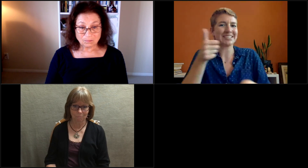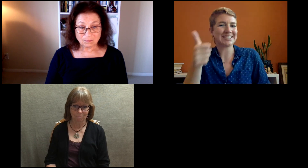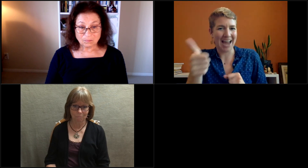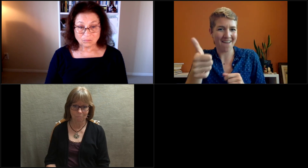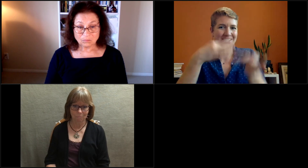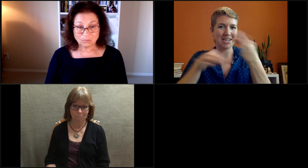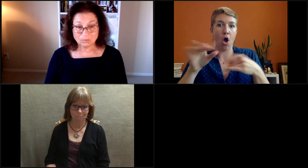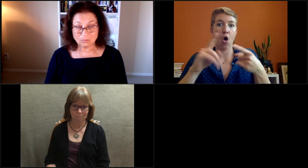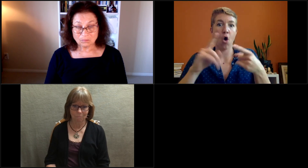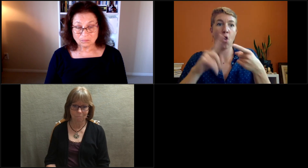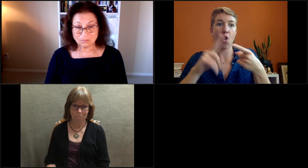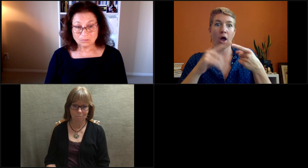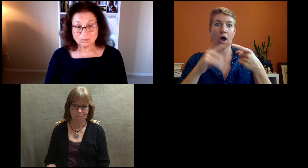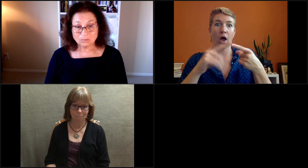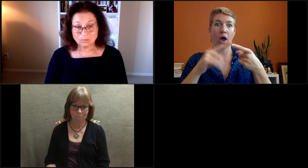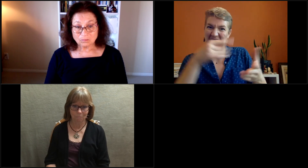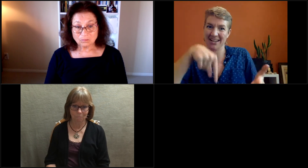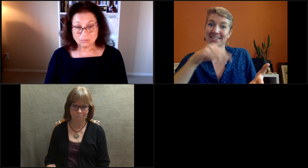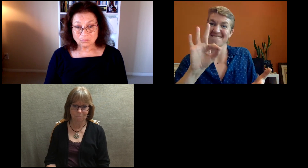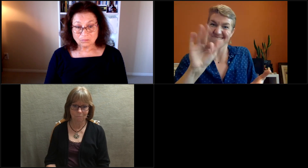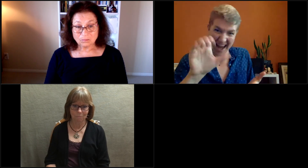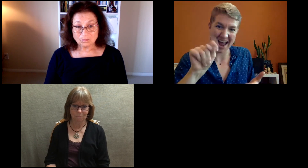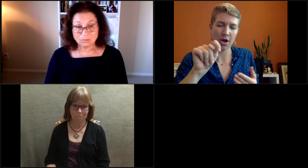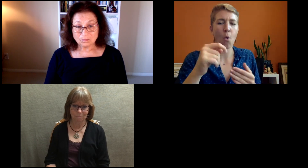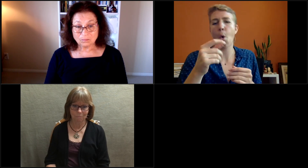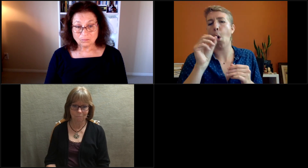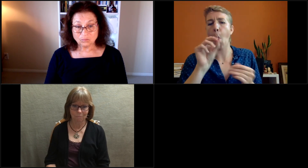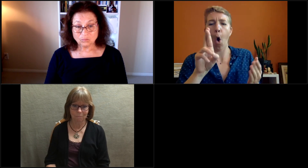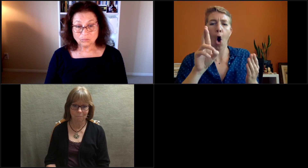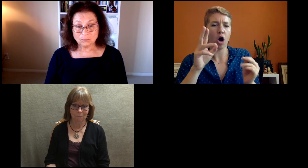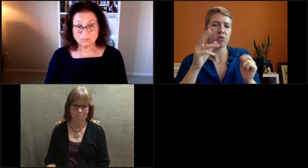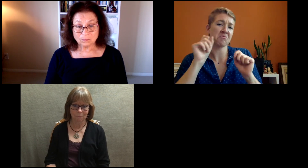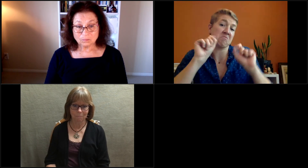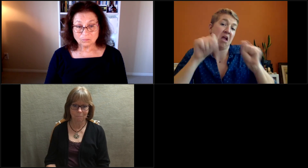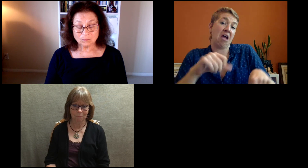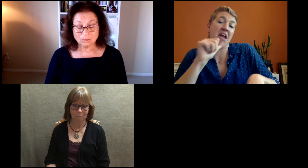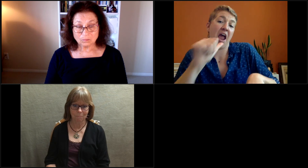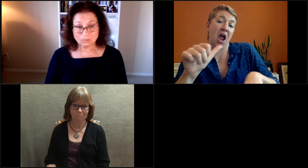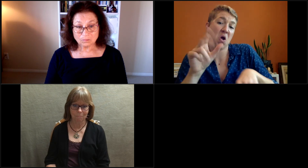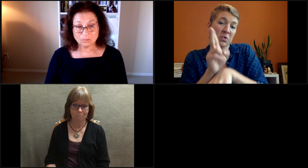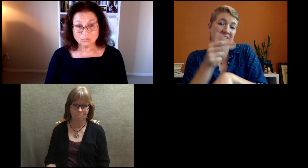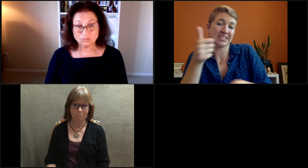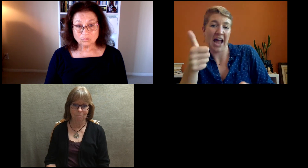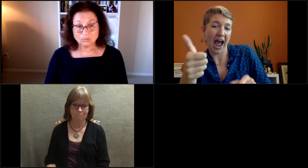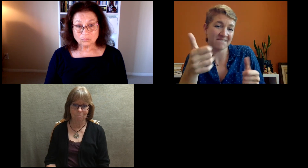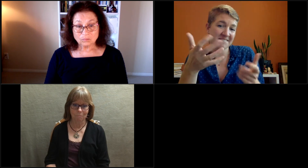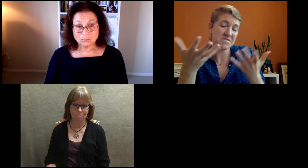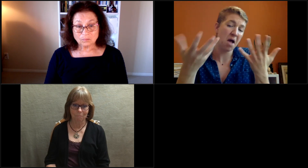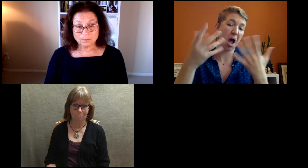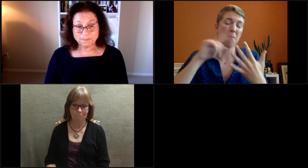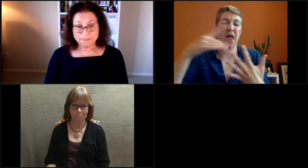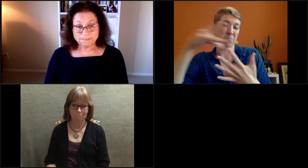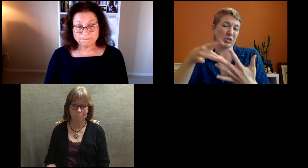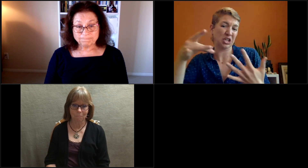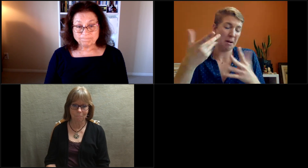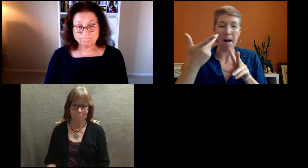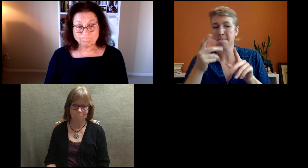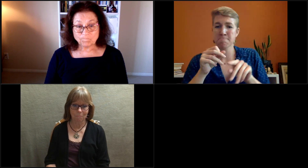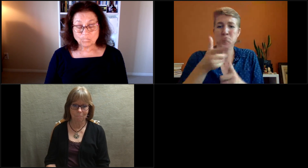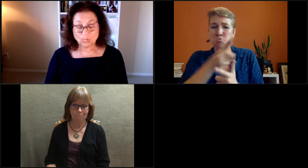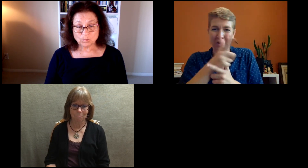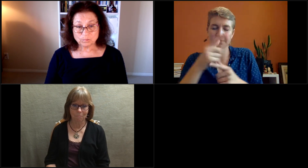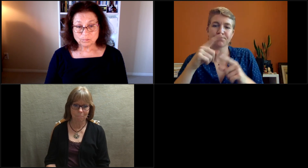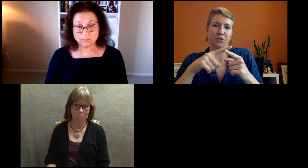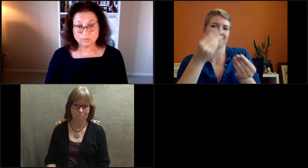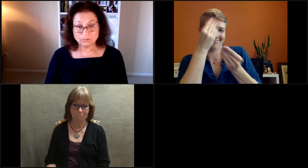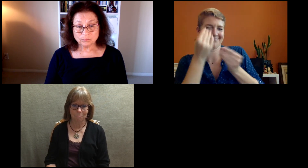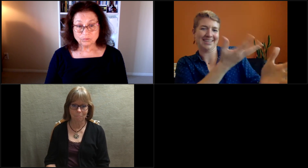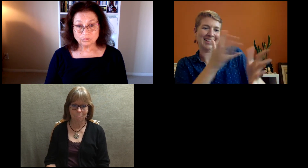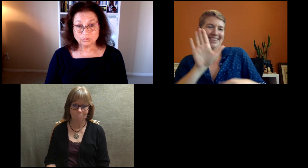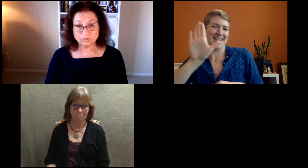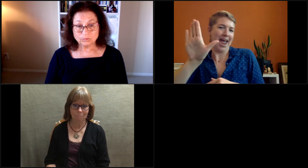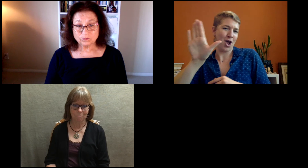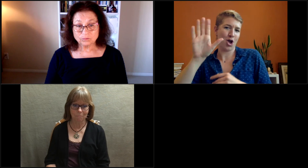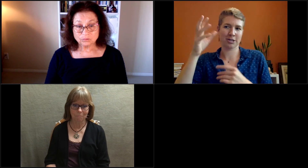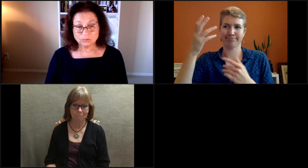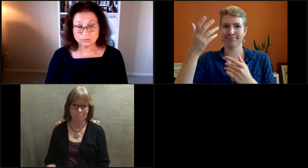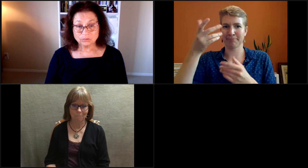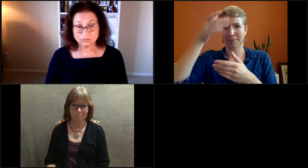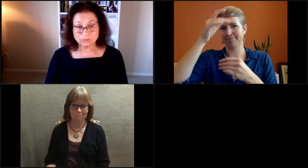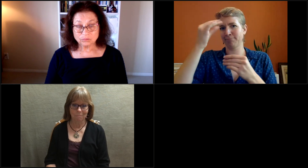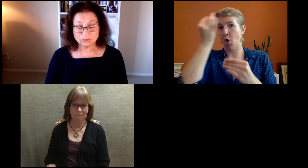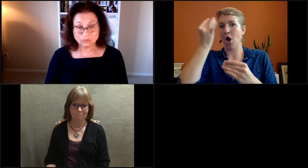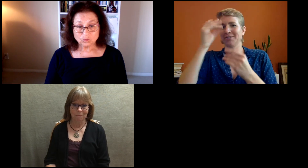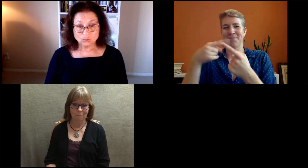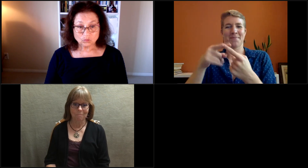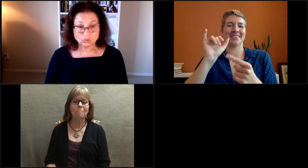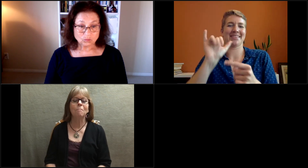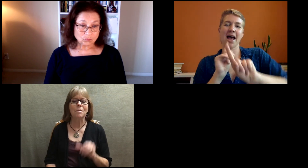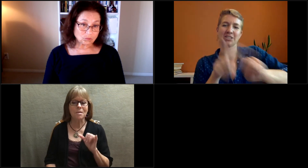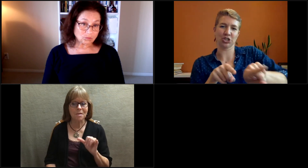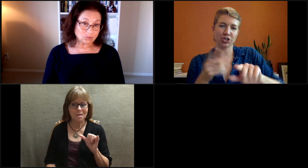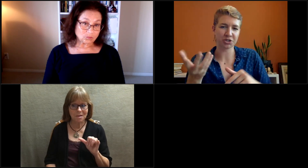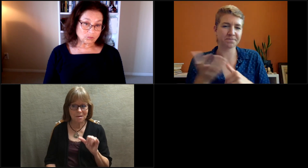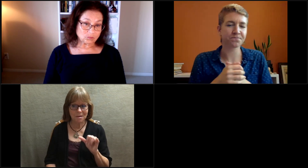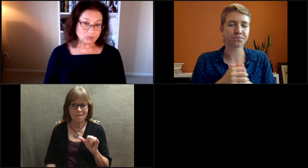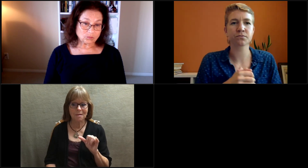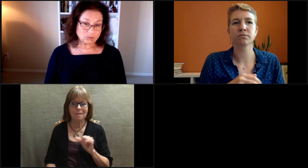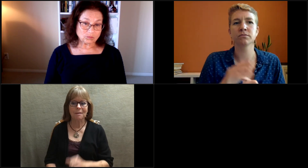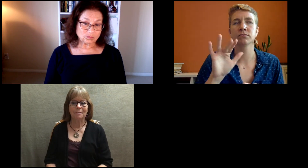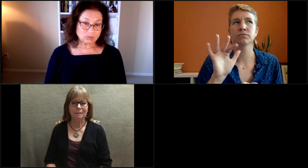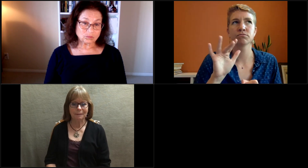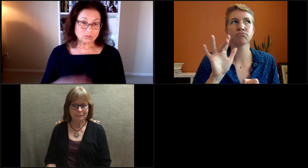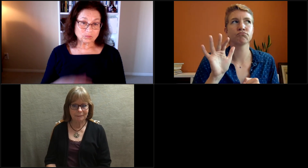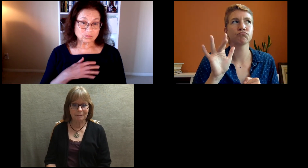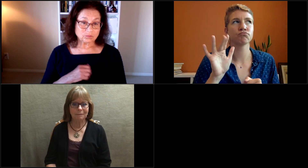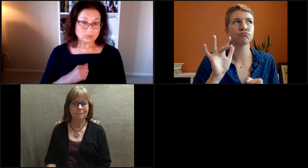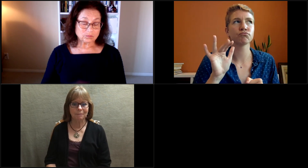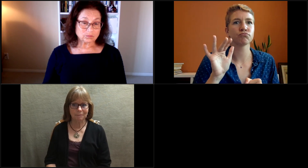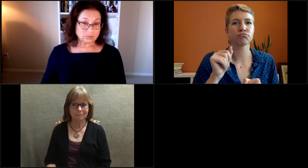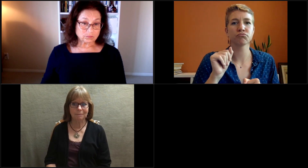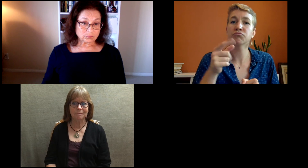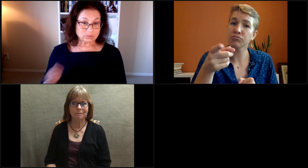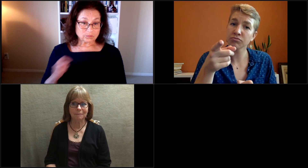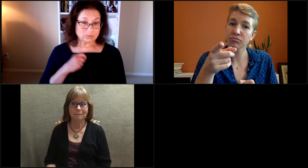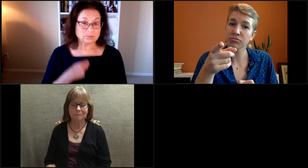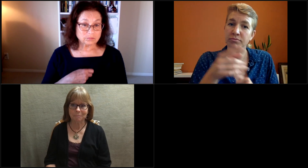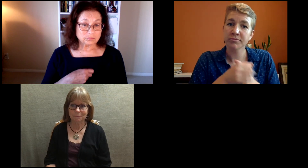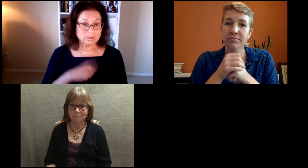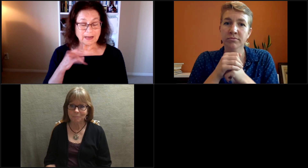The answer can use SELF. Instead, you can say, No, no, no, this is more of a fact, not just an opinion. Or they cannot use SELF—it’s optional—to convey that it’s really their thoughts or beliefs about the answer.